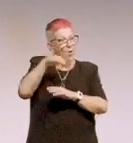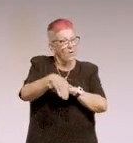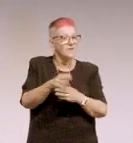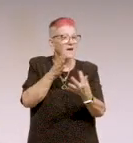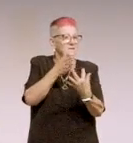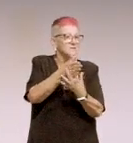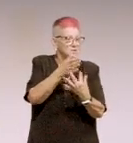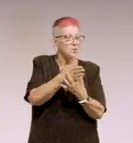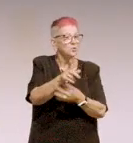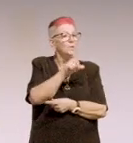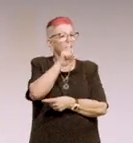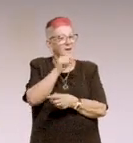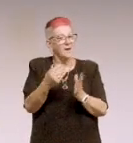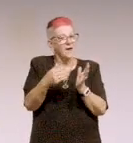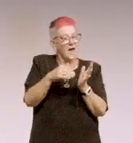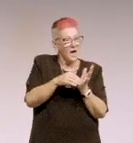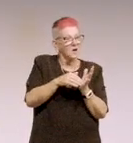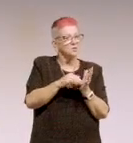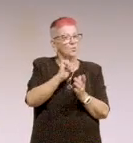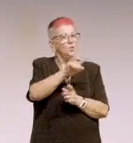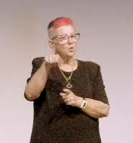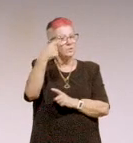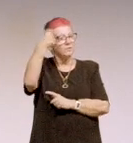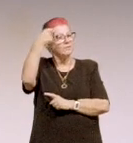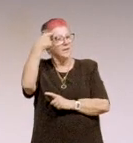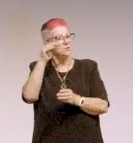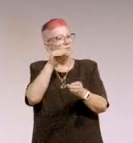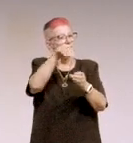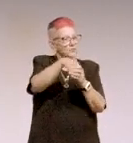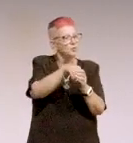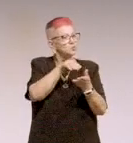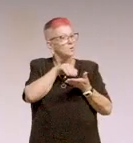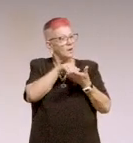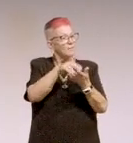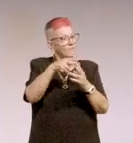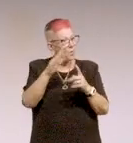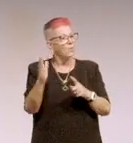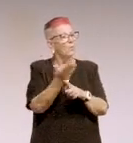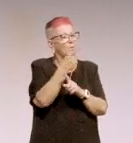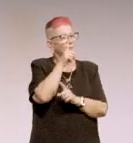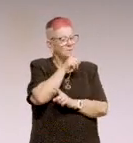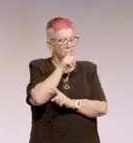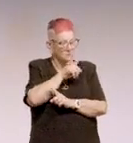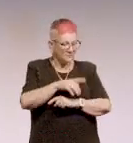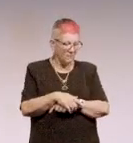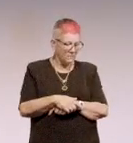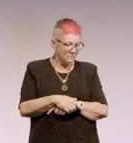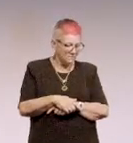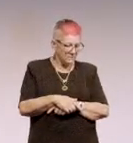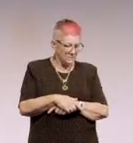you can definitely add your input and this is going to help people like Aaron.